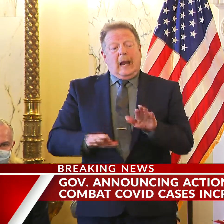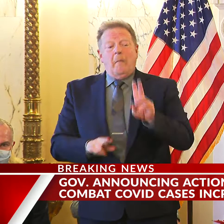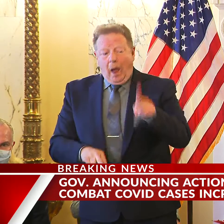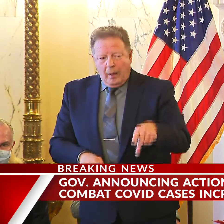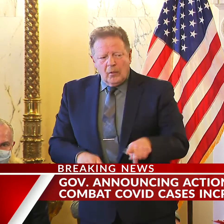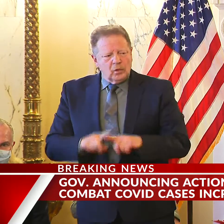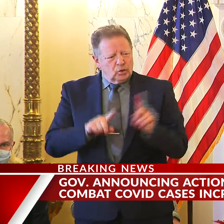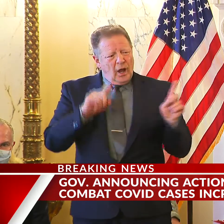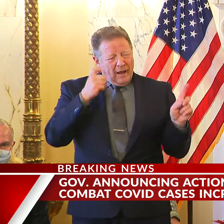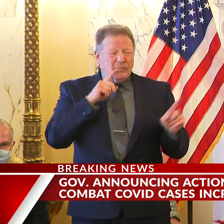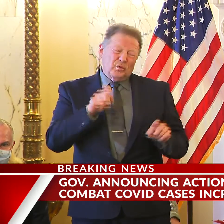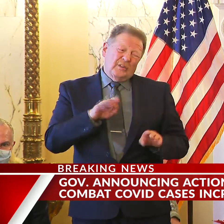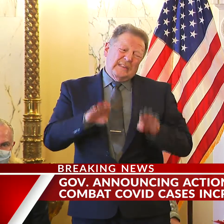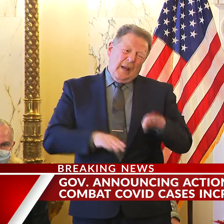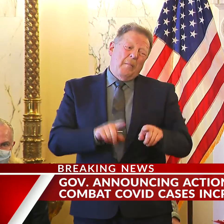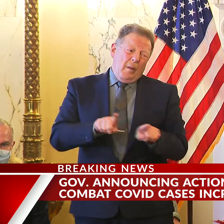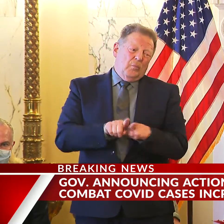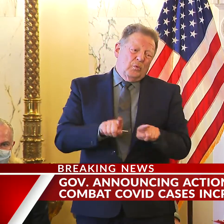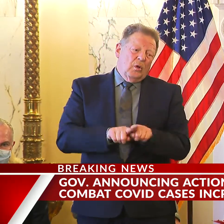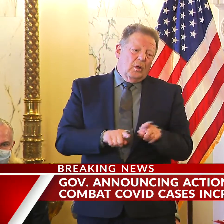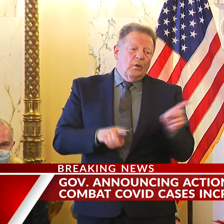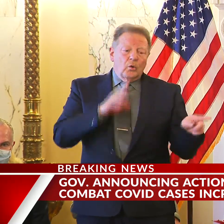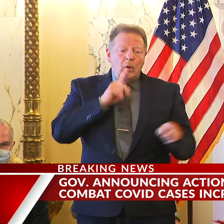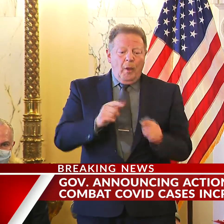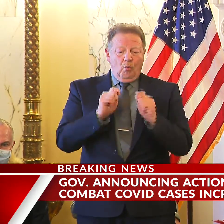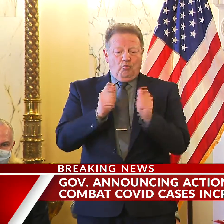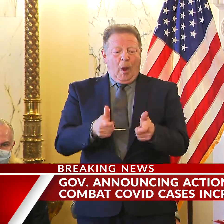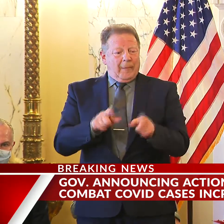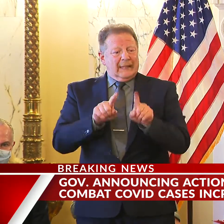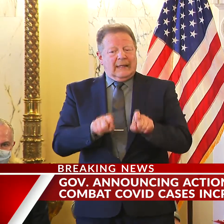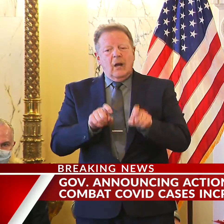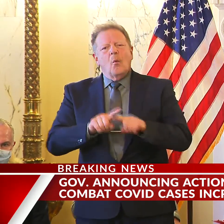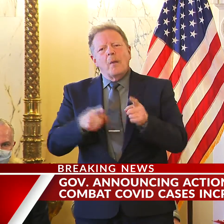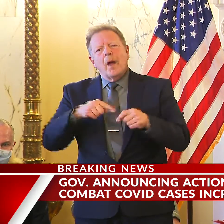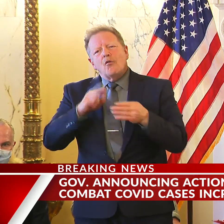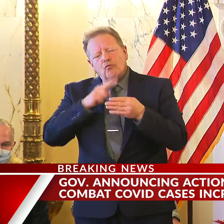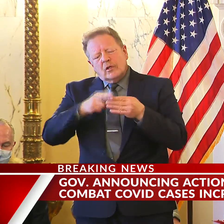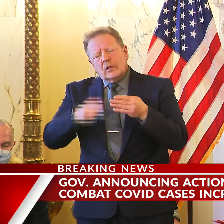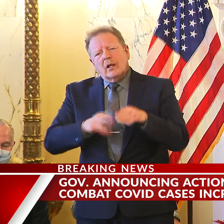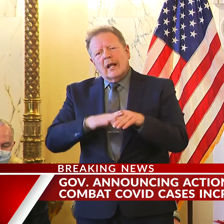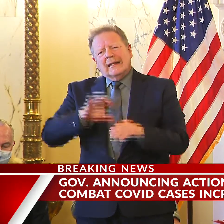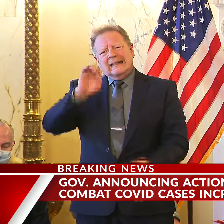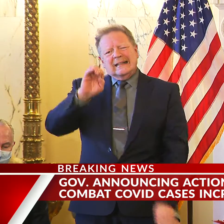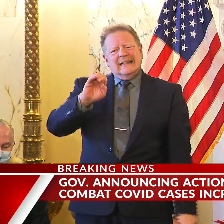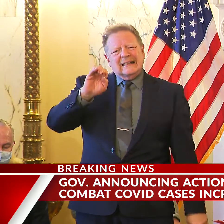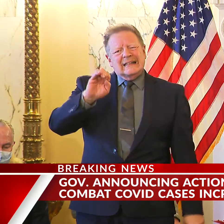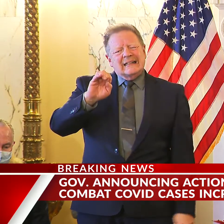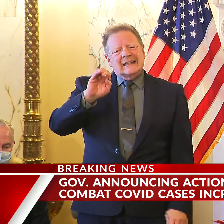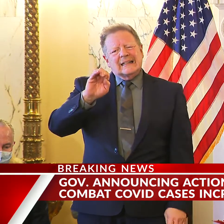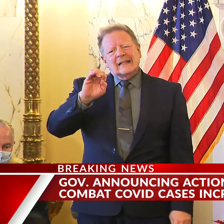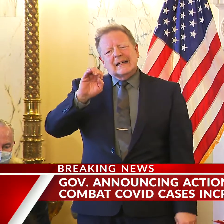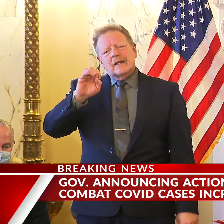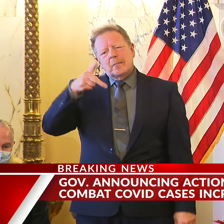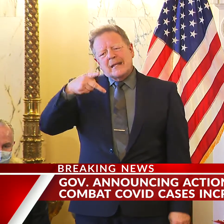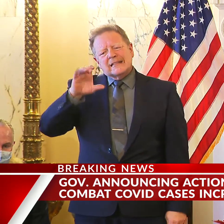ABOUT THAT. BUT IF YOU'RE GOING TO ASK THE PEOPLE OF RHODE ISLAND TO STEP UP, SHOULD THE GOVERNMENT STEP UP